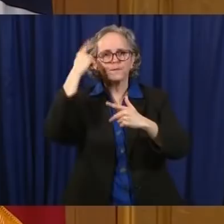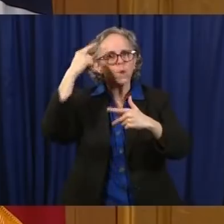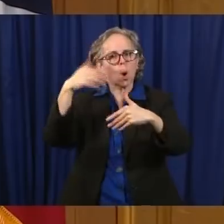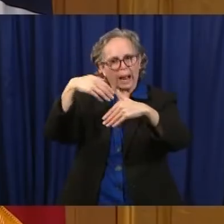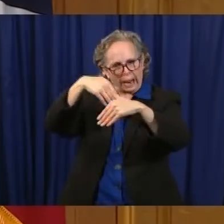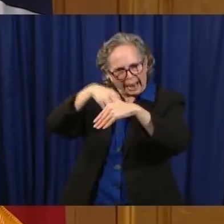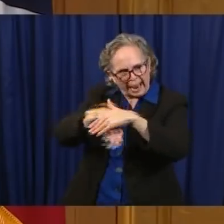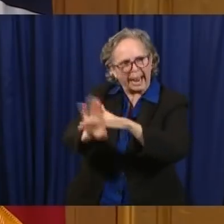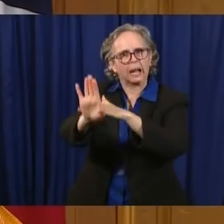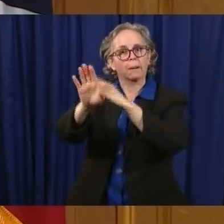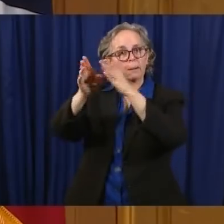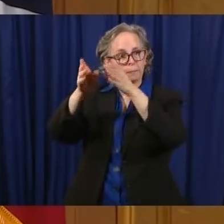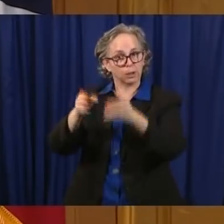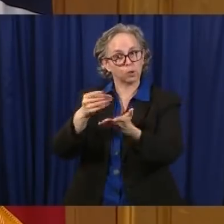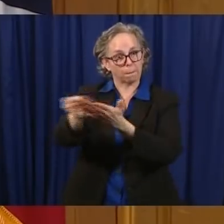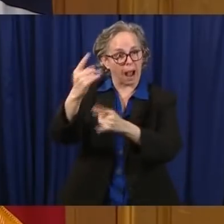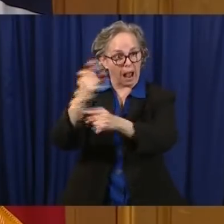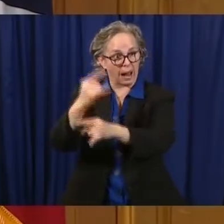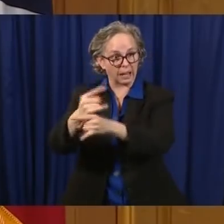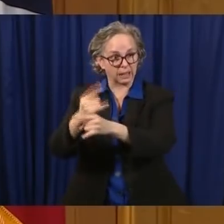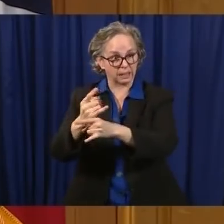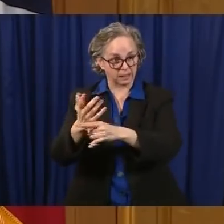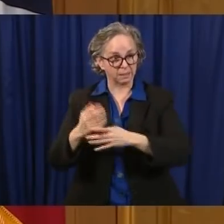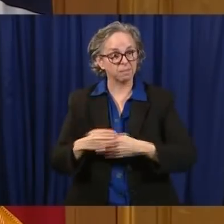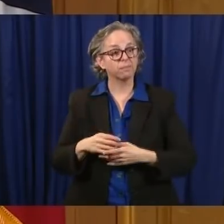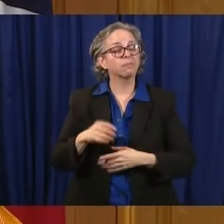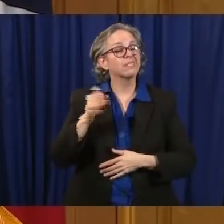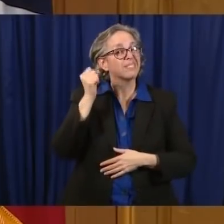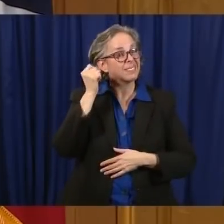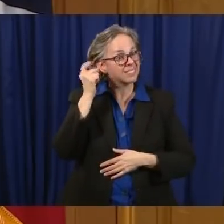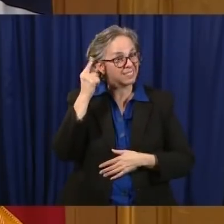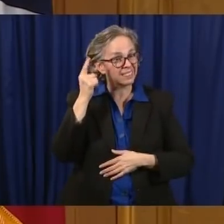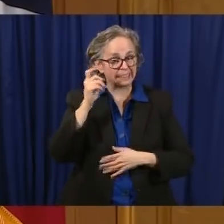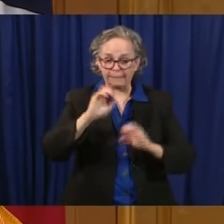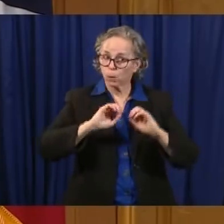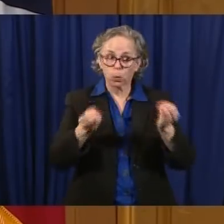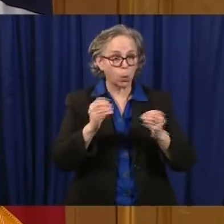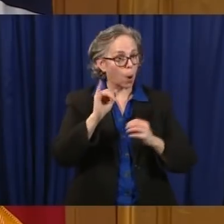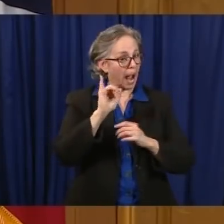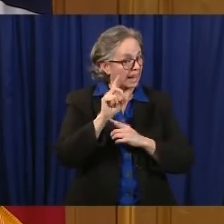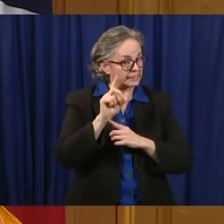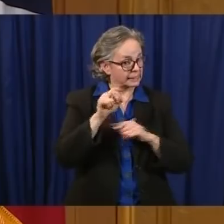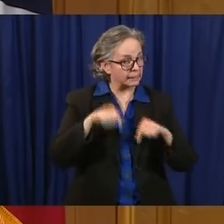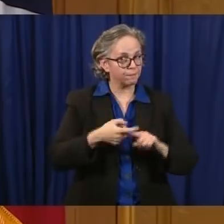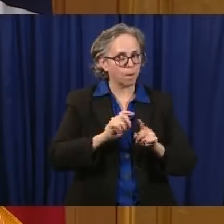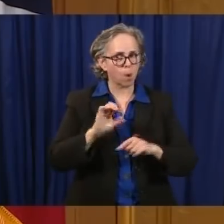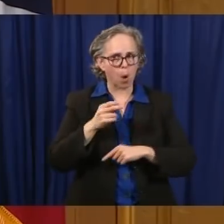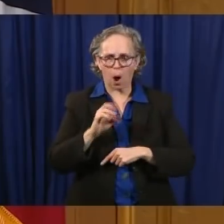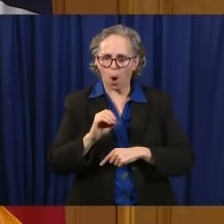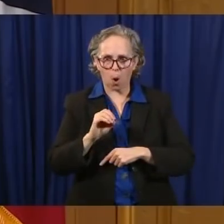IN THOSE COUNTIES, WILL BE RESTRICTED, DURING THE COURSE